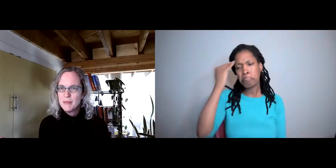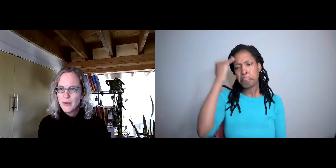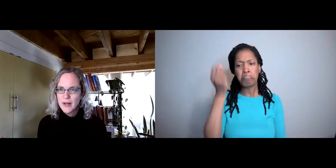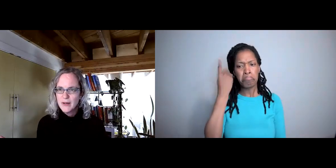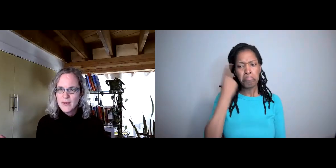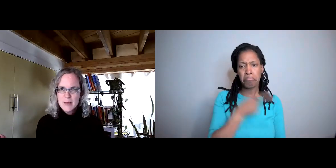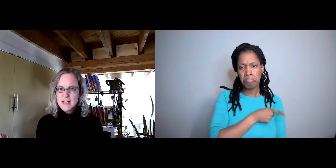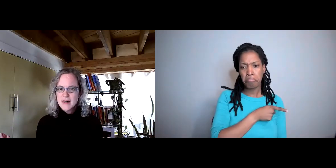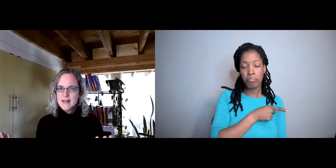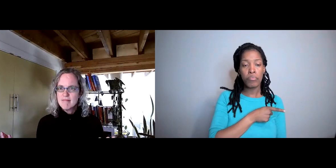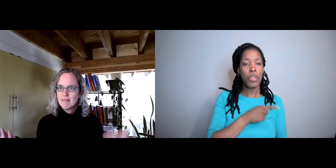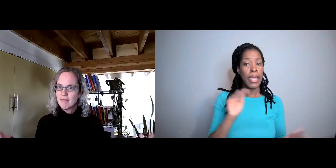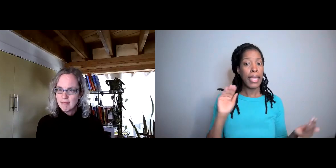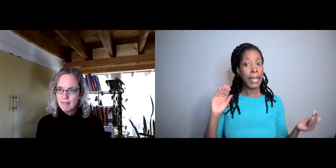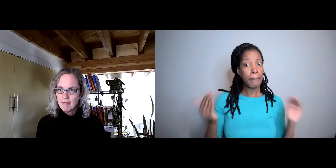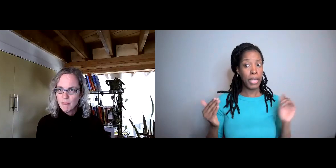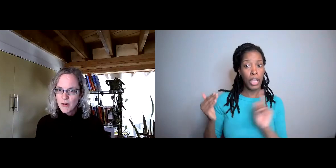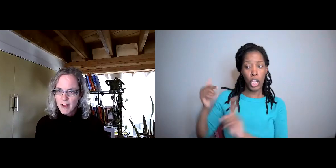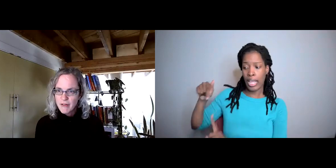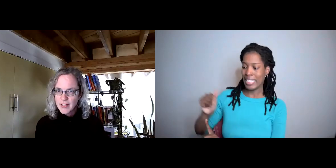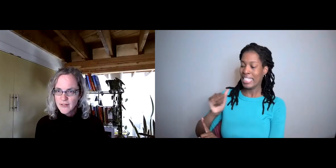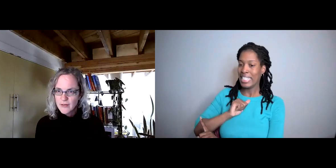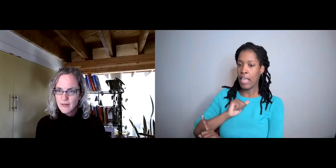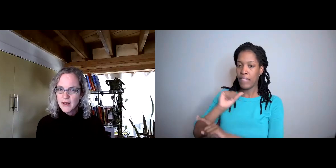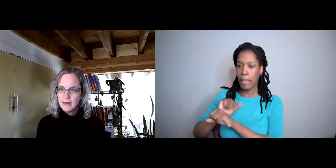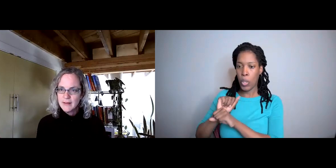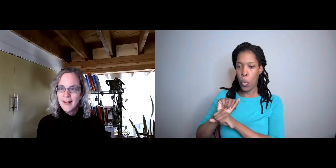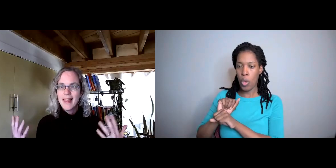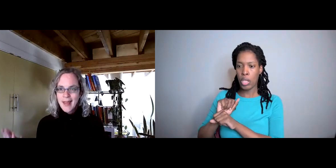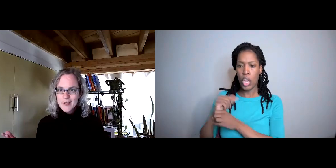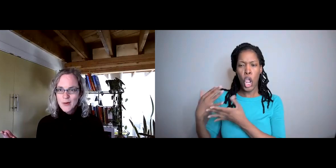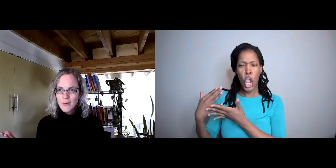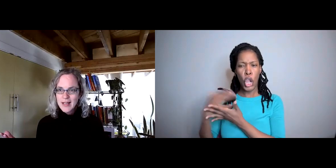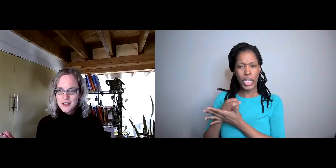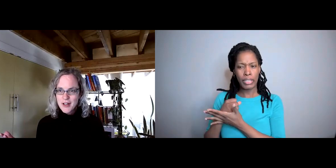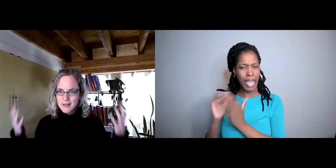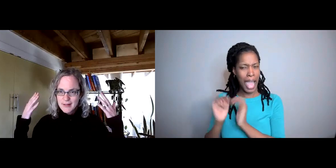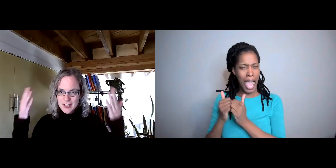Who has a business? What are their needs? Right? That's what I want you to get clear about here.